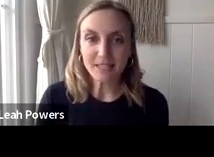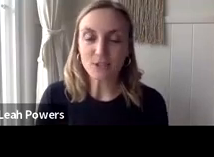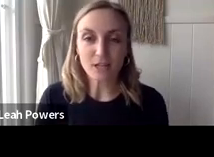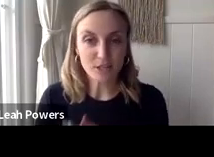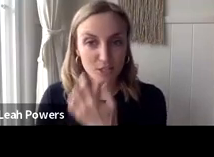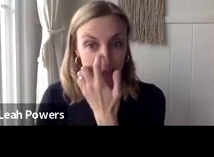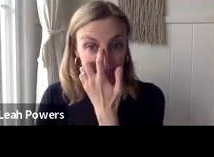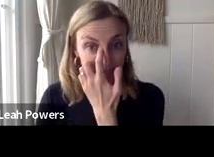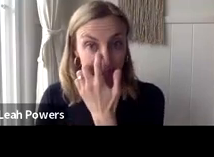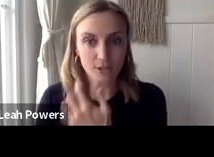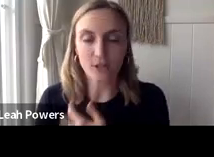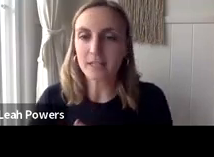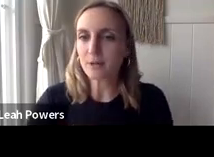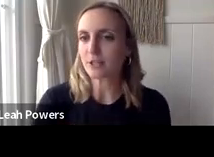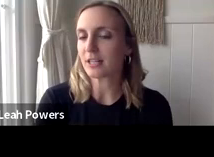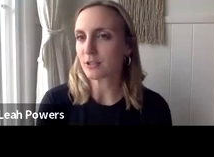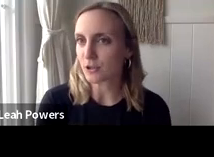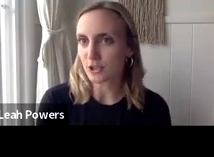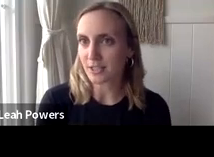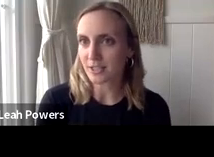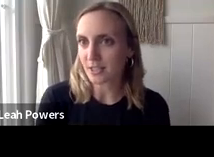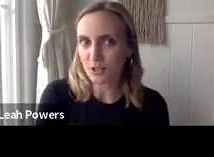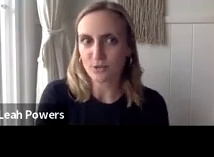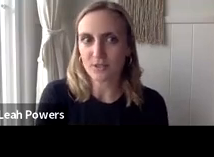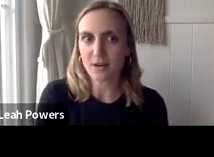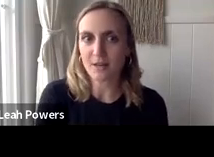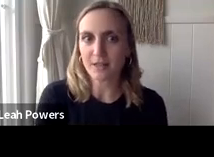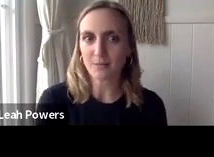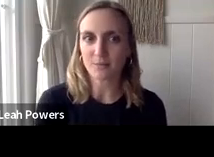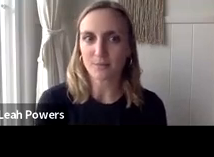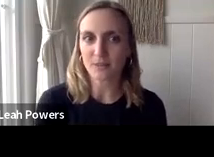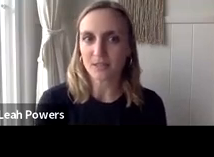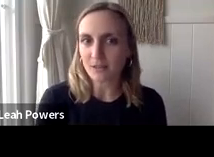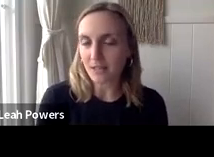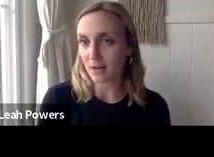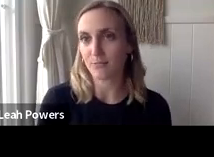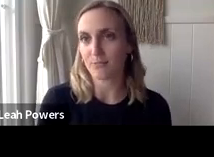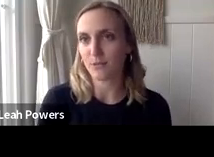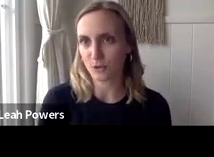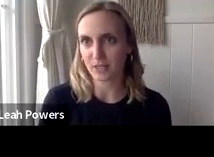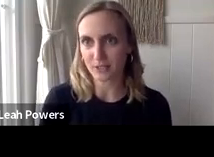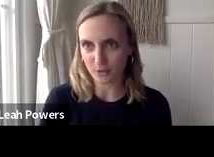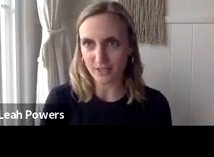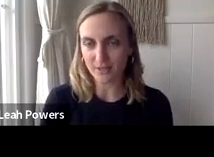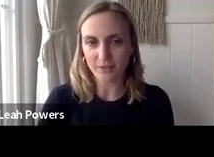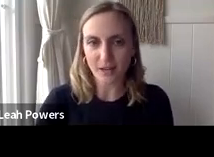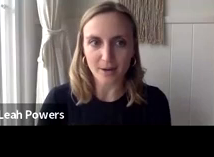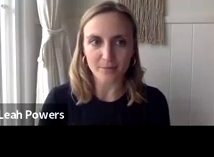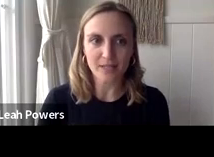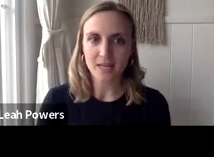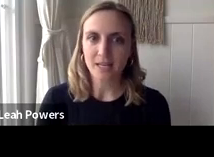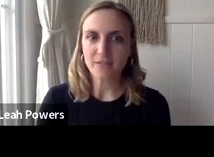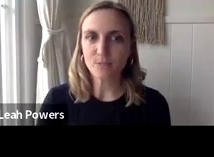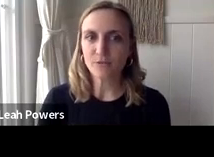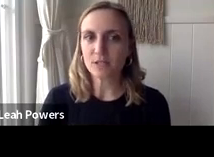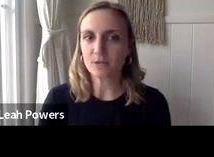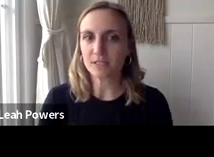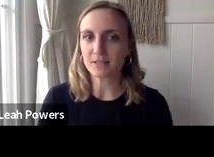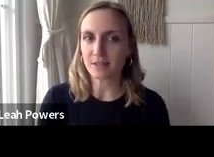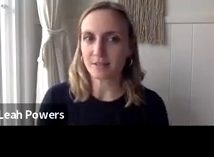Leah: So the next piece here in the introduction is just again, early language learning and social justice issues. I think these are not mutually exclusive. Even before students